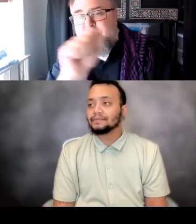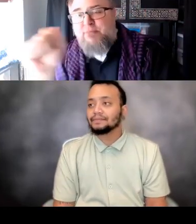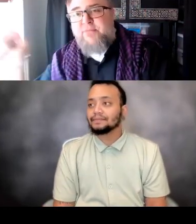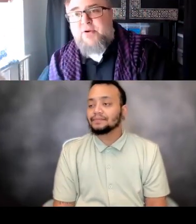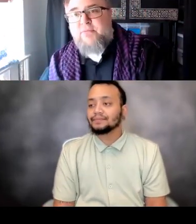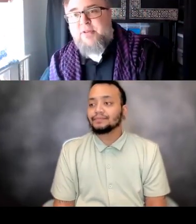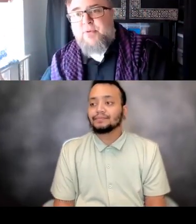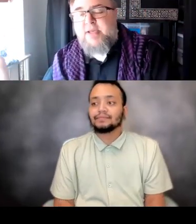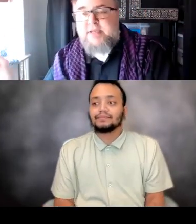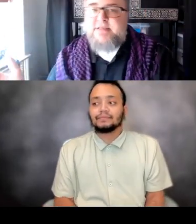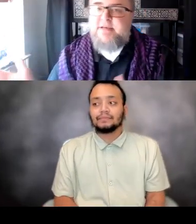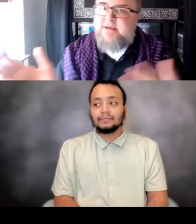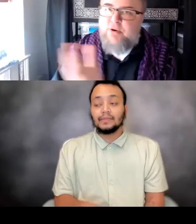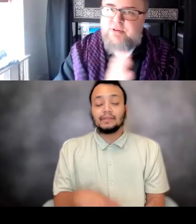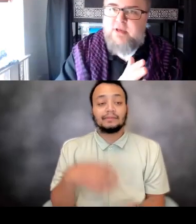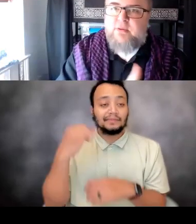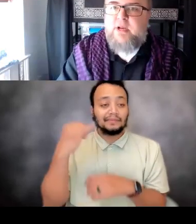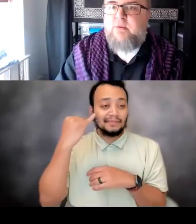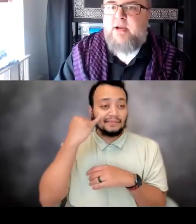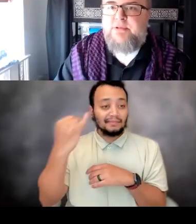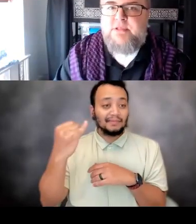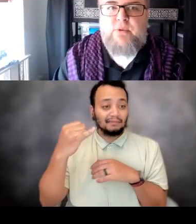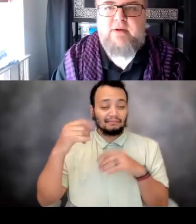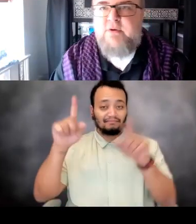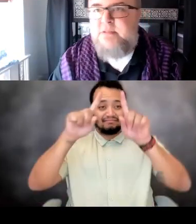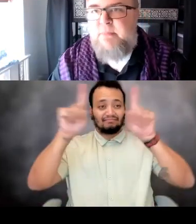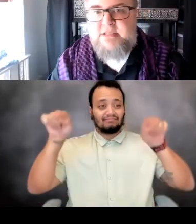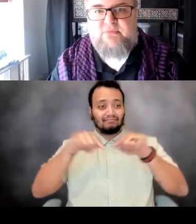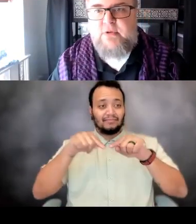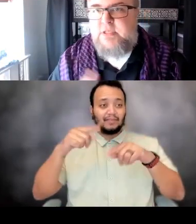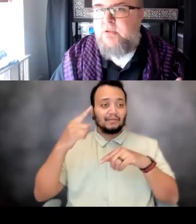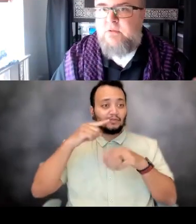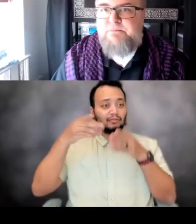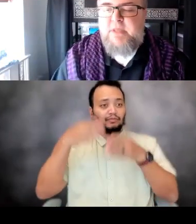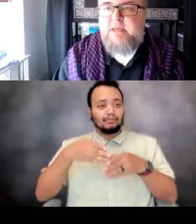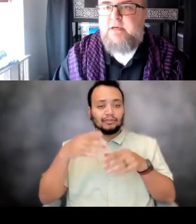you can move it over to the right or the other way around, so whatever is best for you.